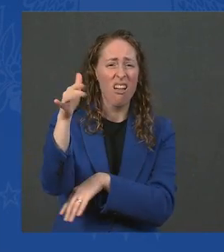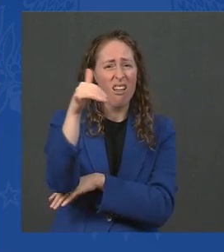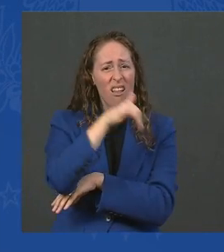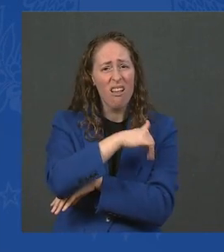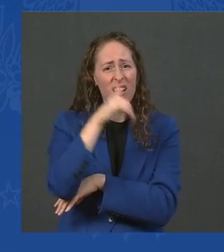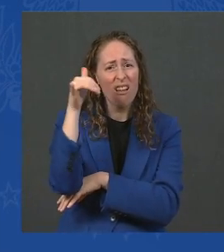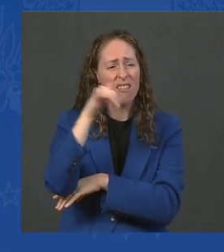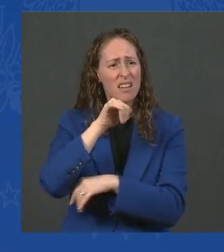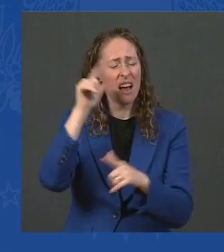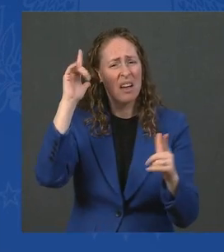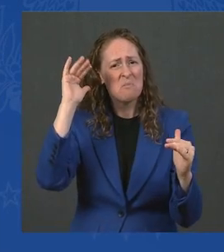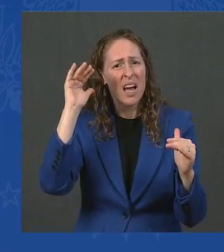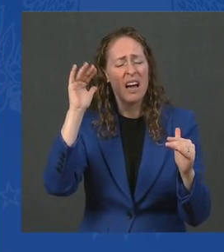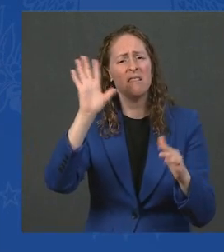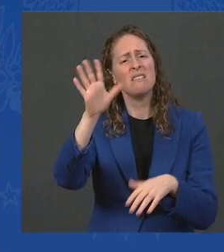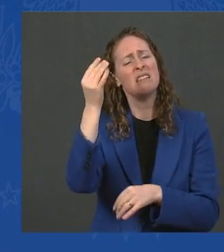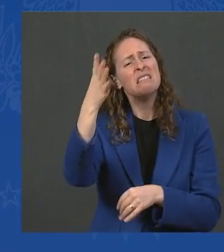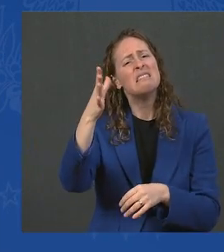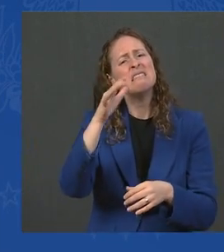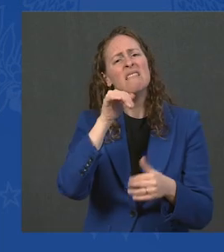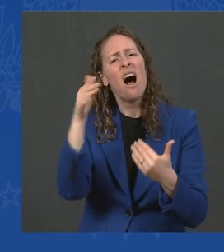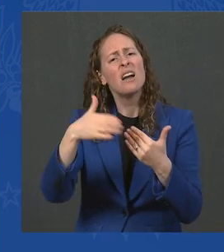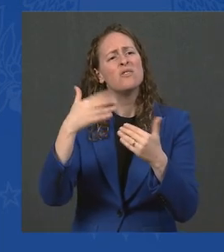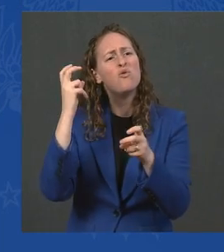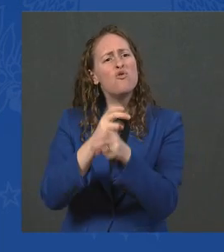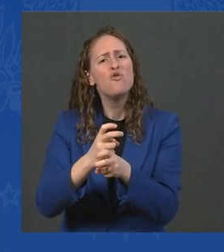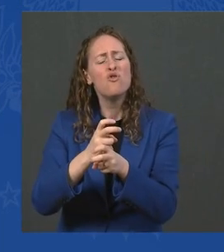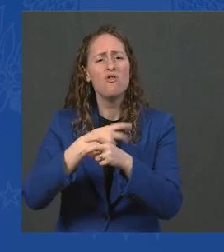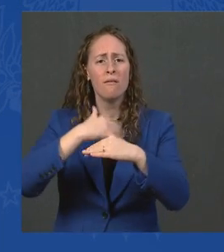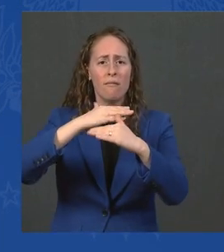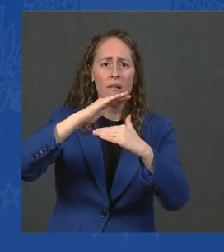Having to learn in a virtual setting, build relationships with new teachers,